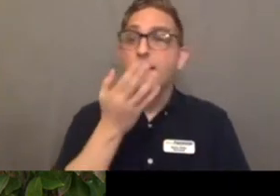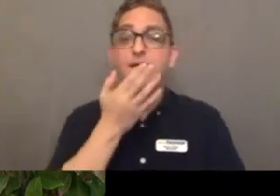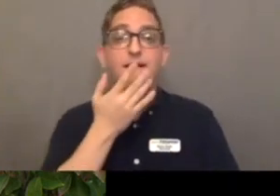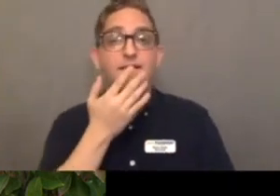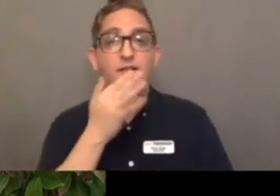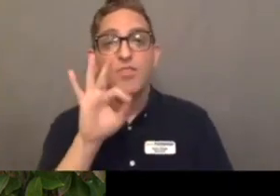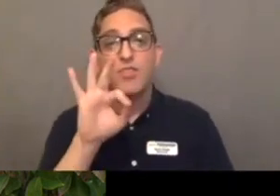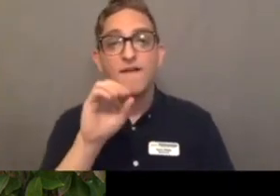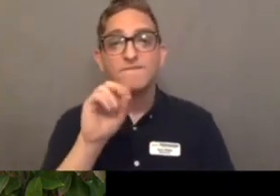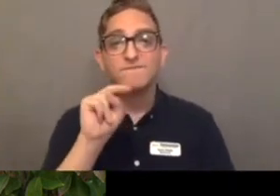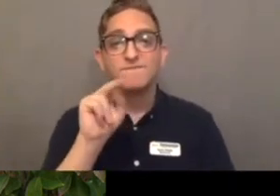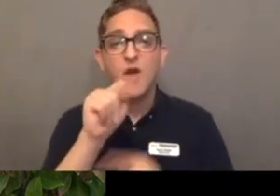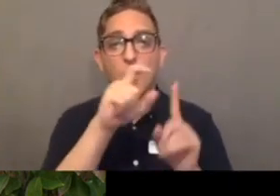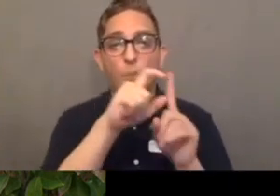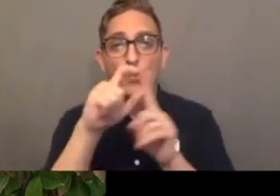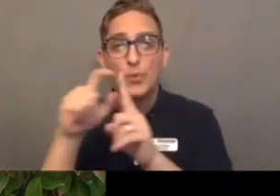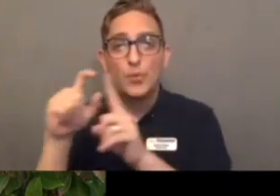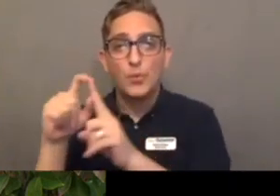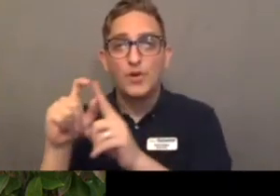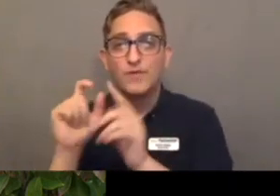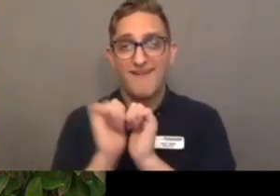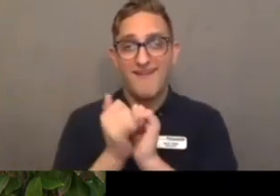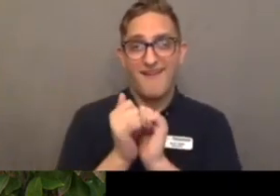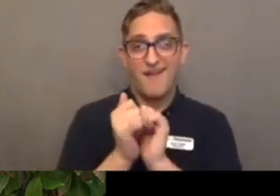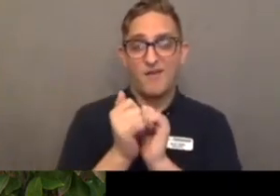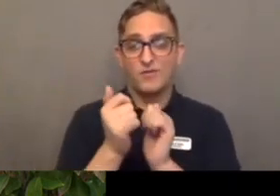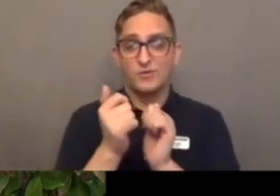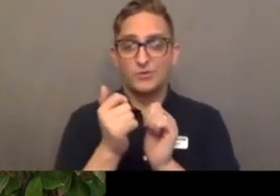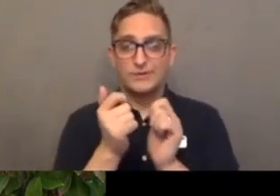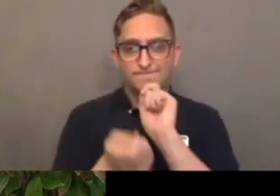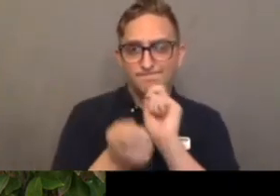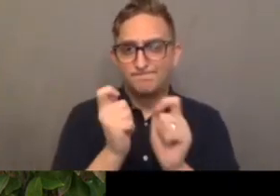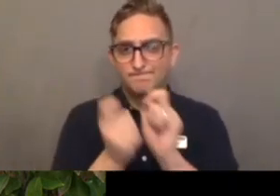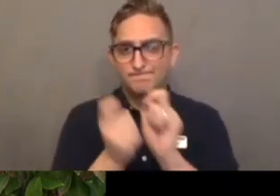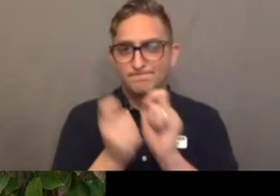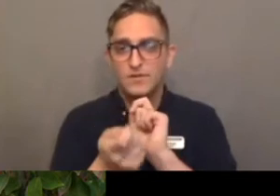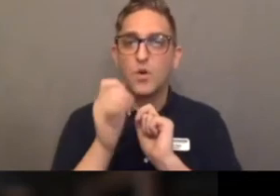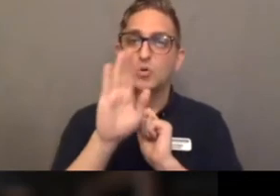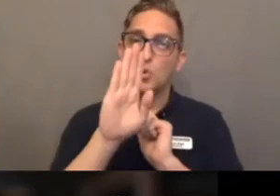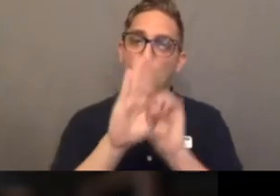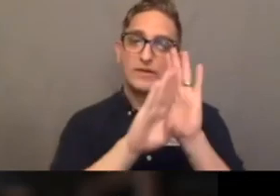Could you explain that maybe in a web development standpoint and then even more broadly?